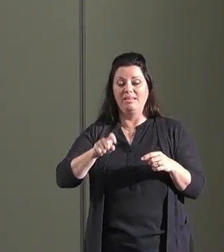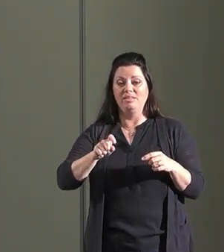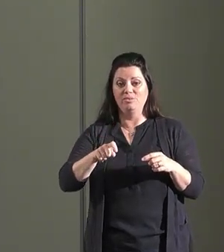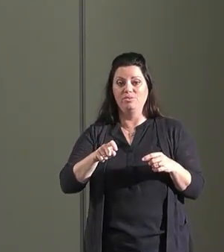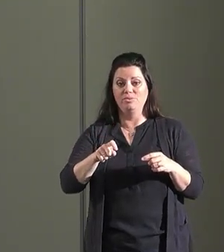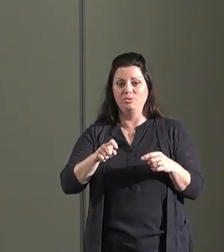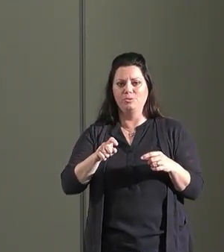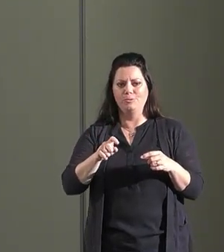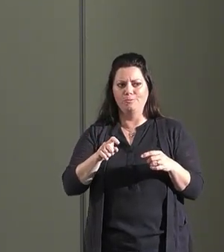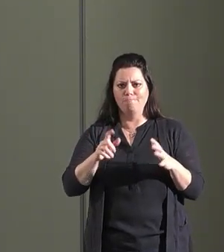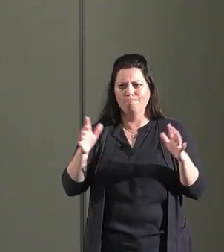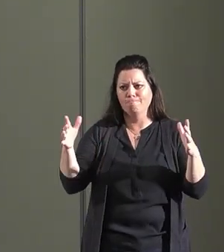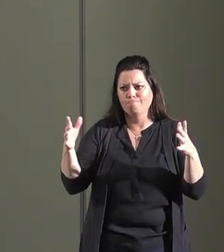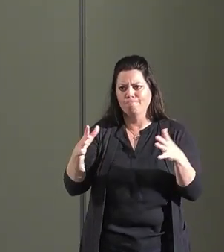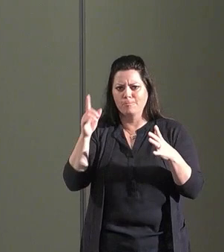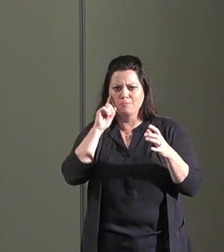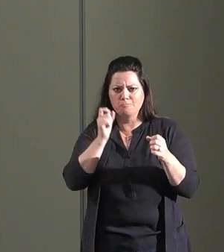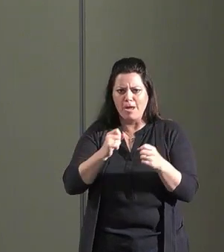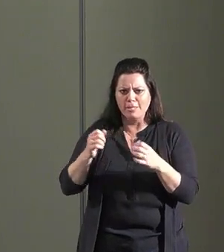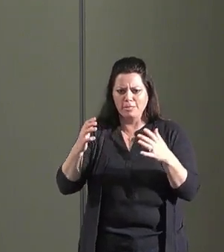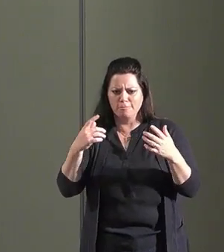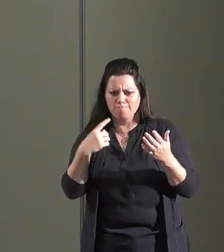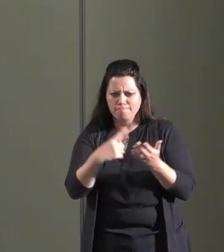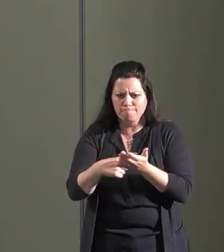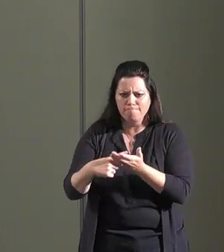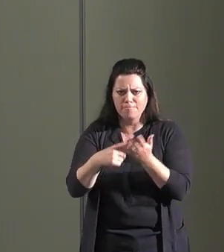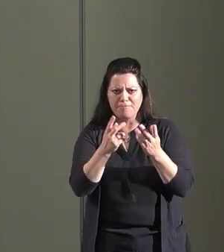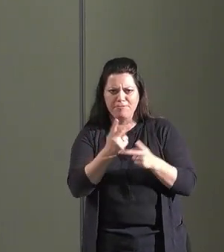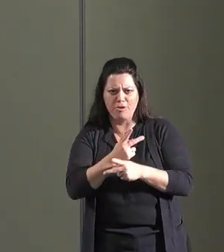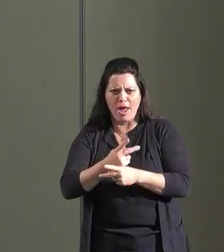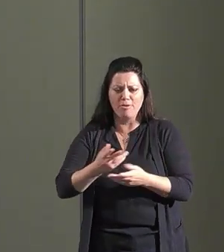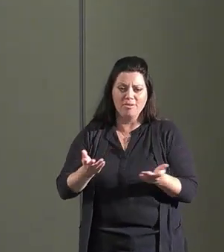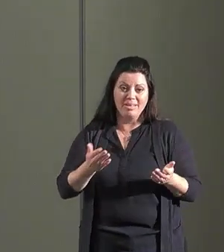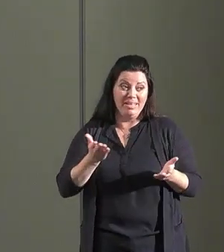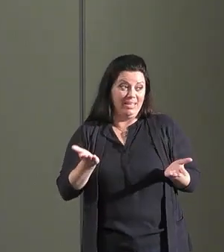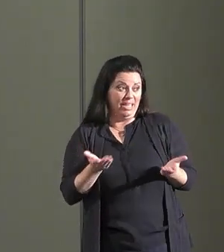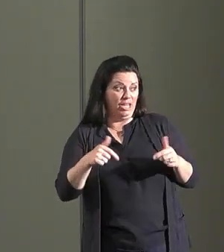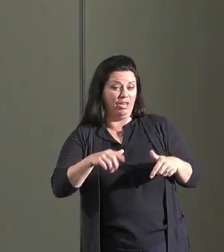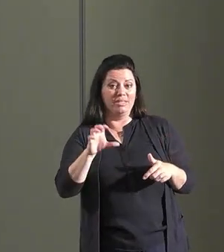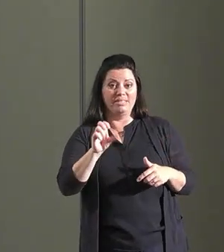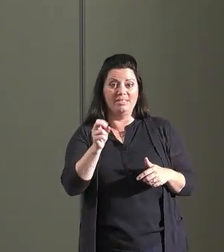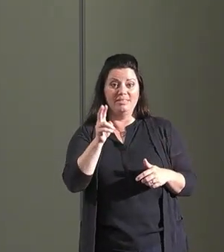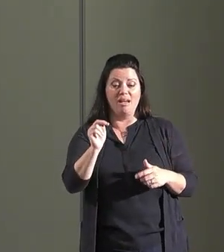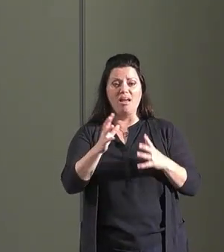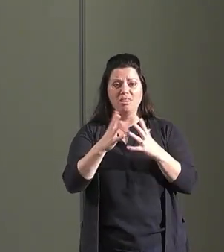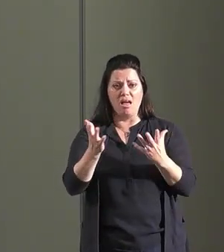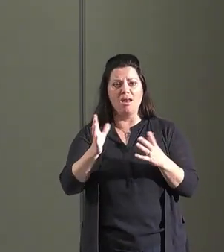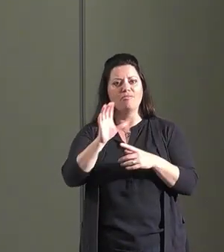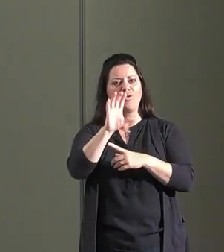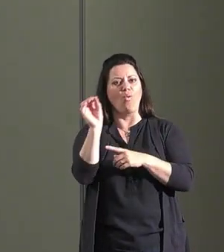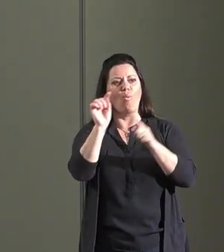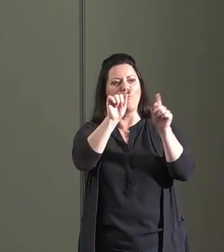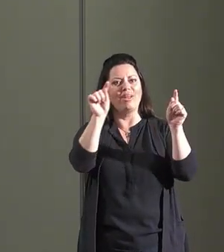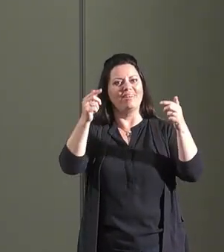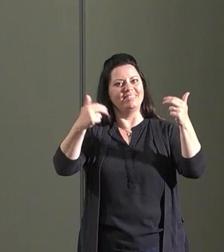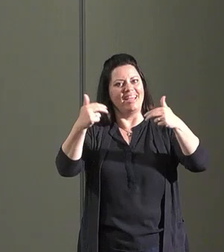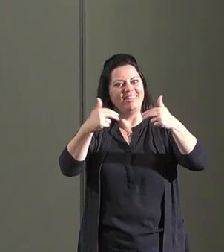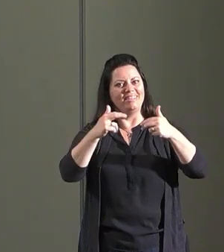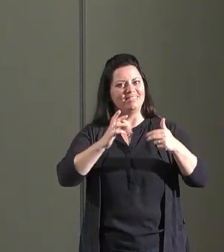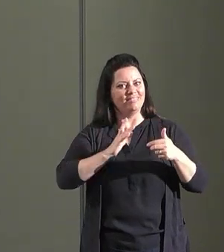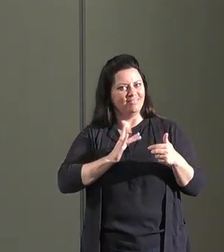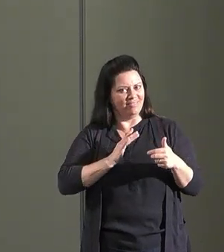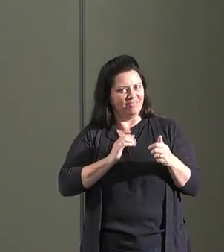strategize and figure out. Here at CSUN there is a lot of corporate attendee that is awesome in